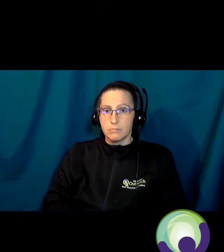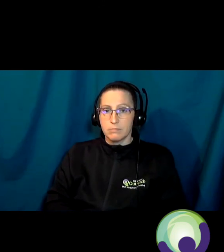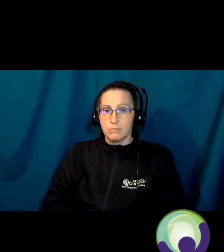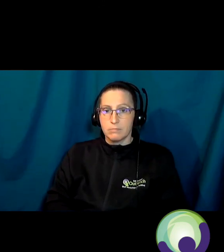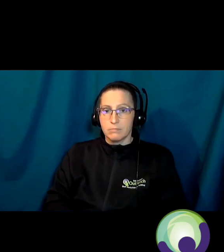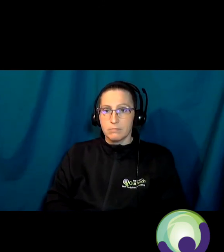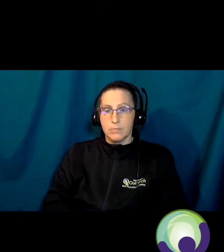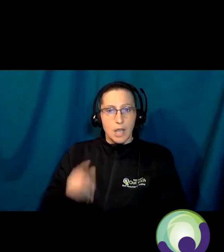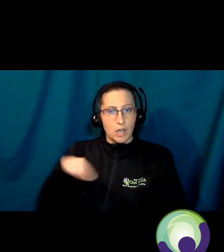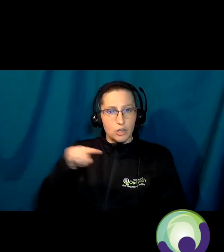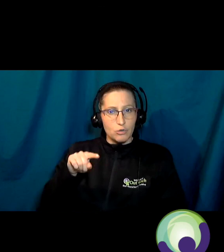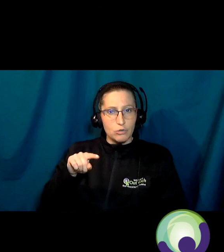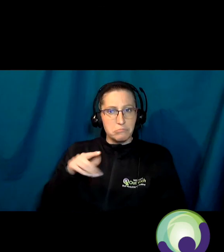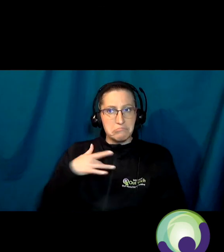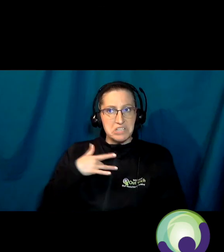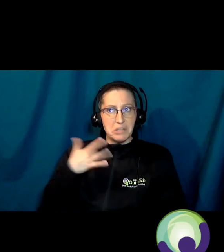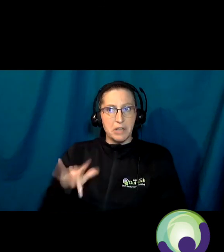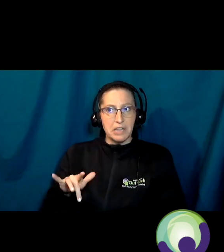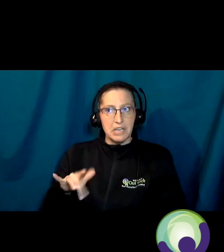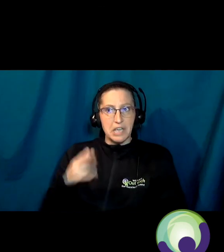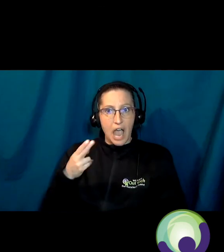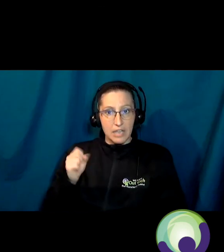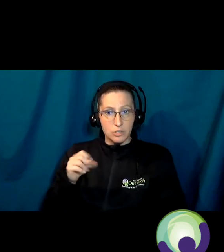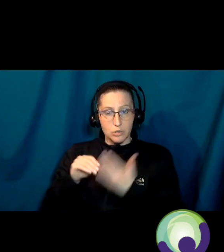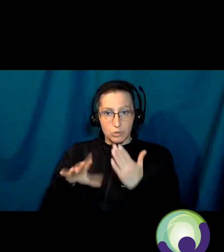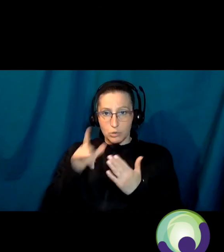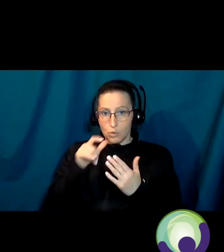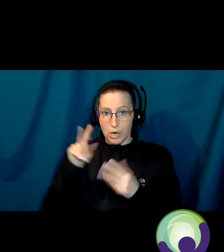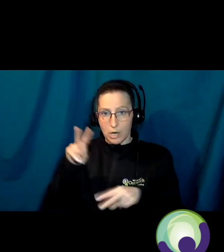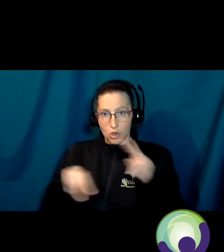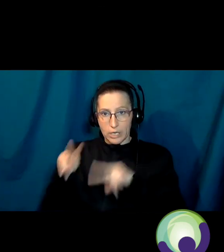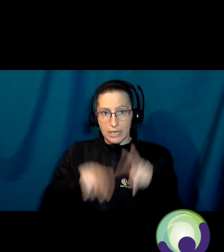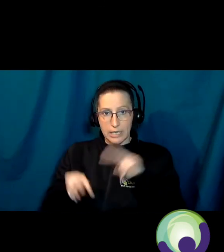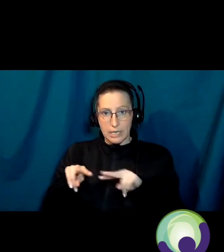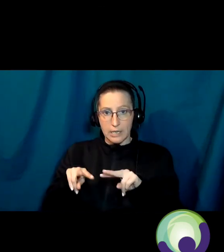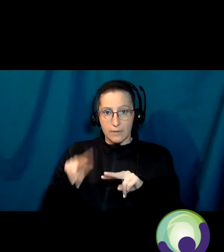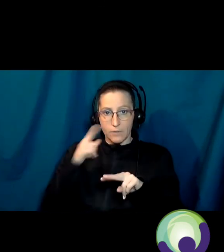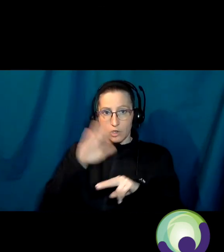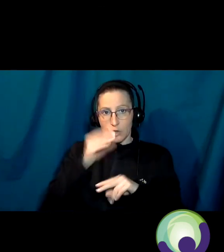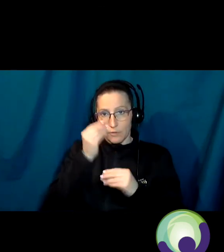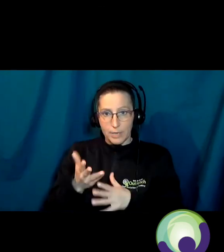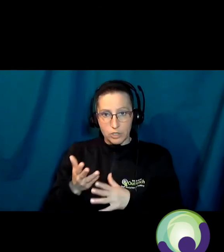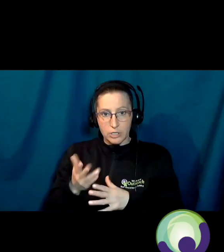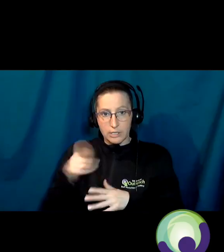school students? Are they the people who are looking at your information that you're gathering?